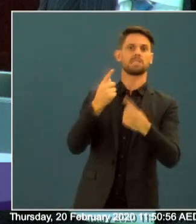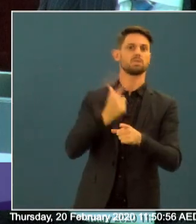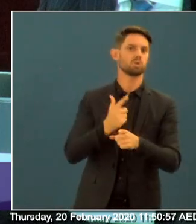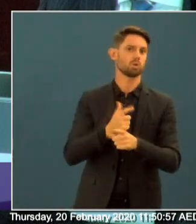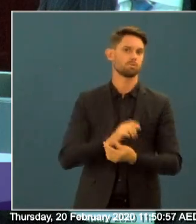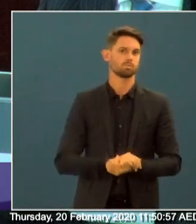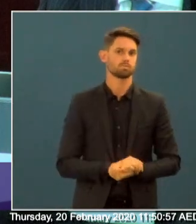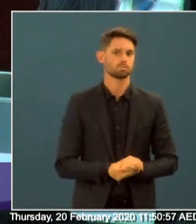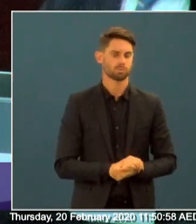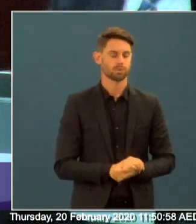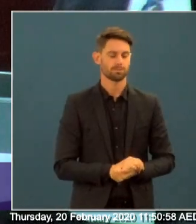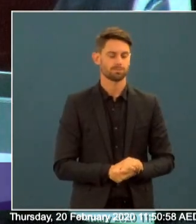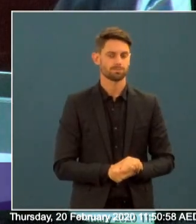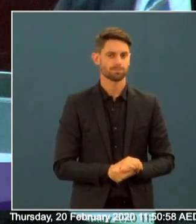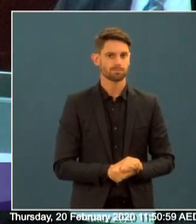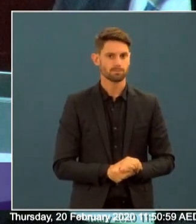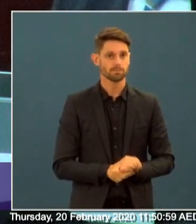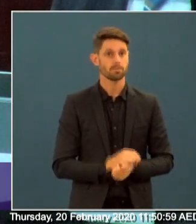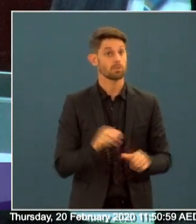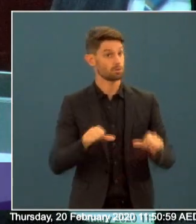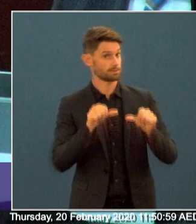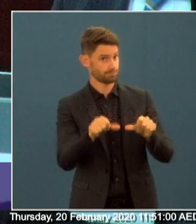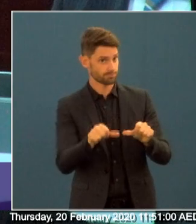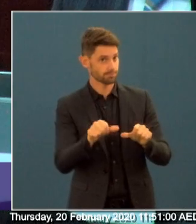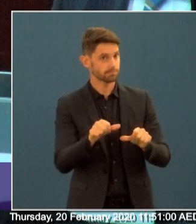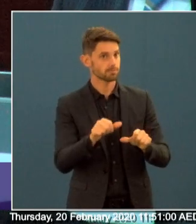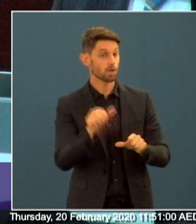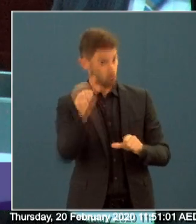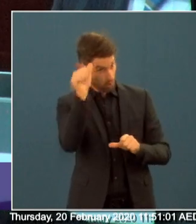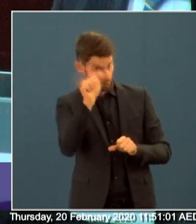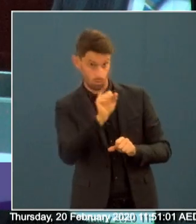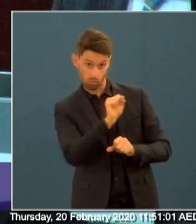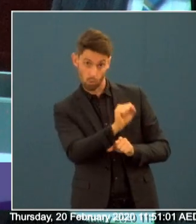So, Professor Trollor, one of the matters that has caused you particular concern